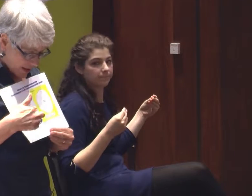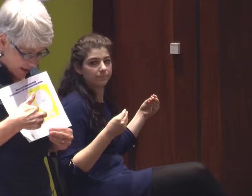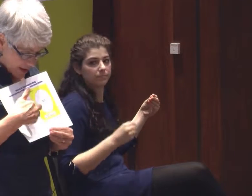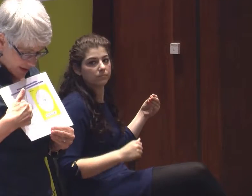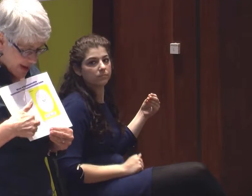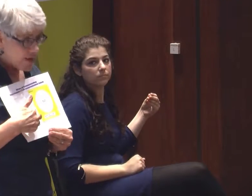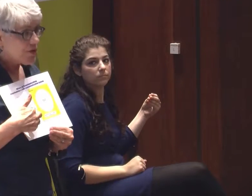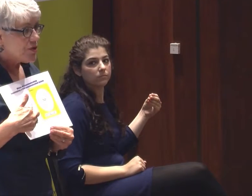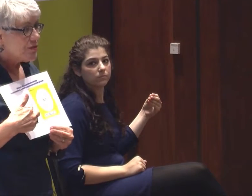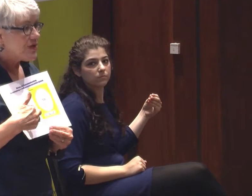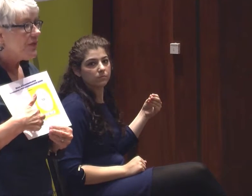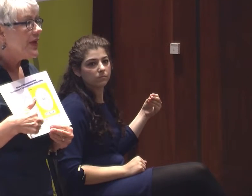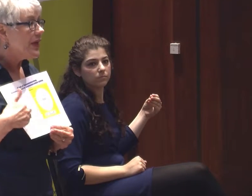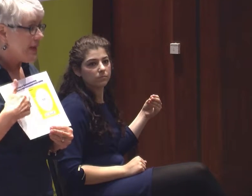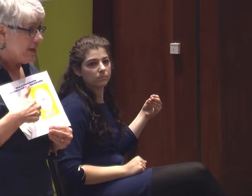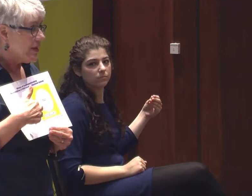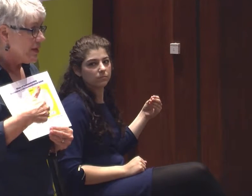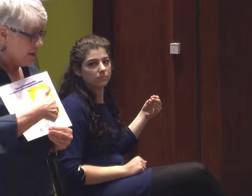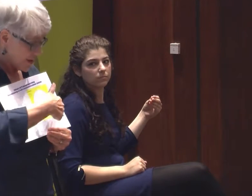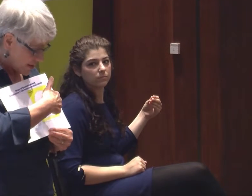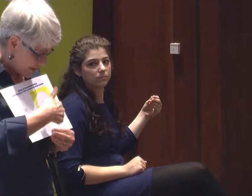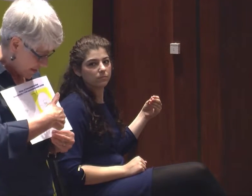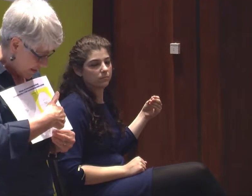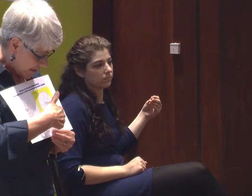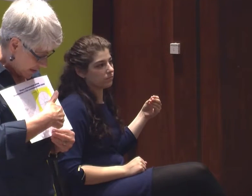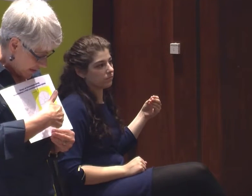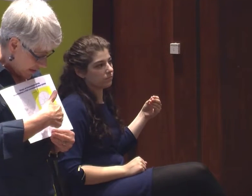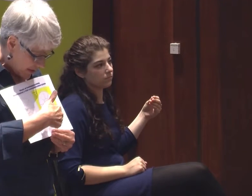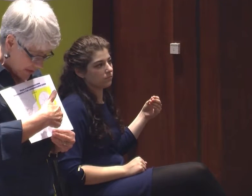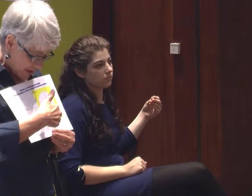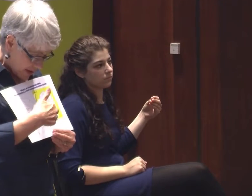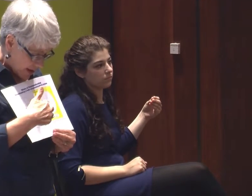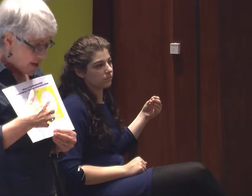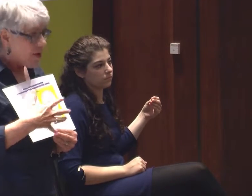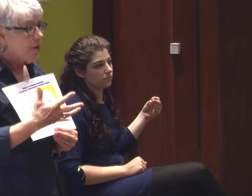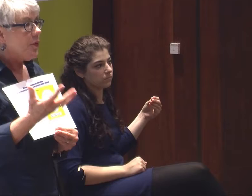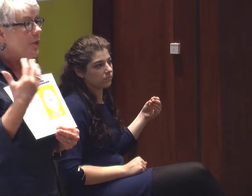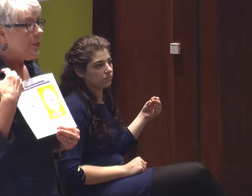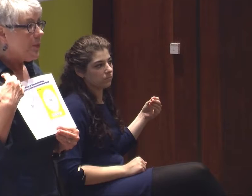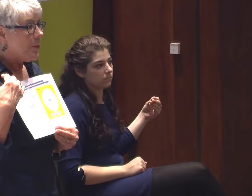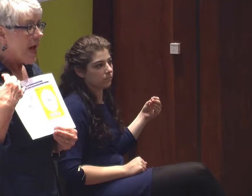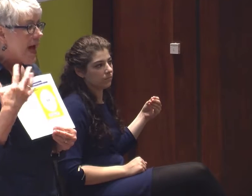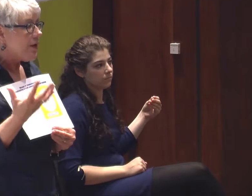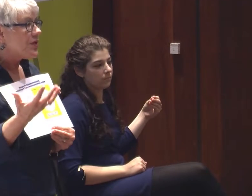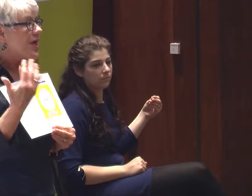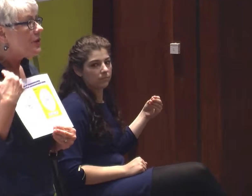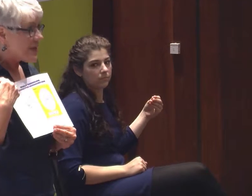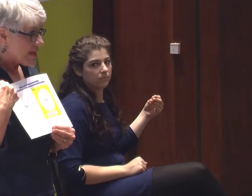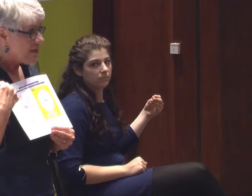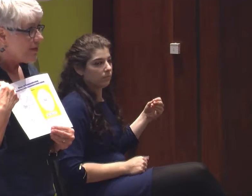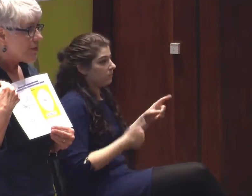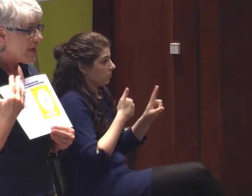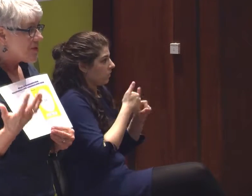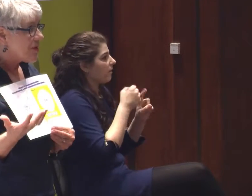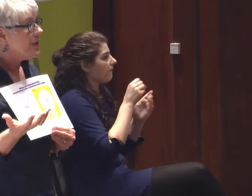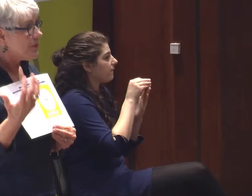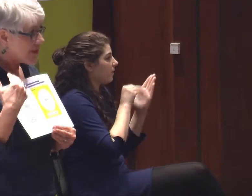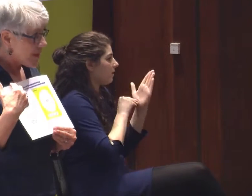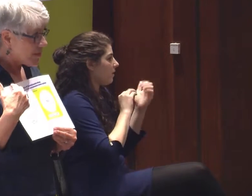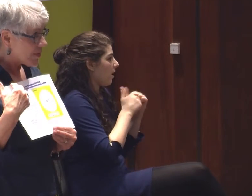it allows you to fill in how the child receives information - the receptive